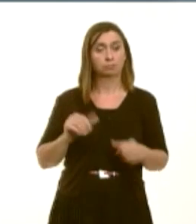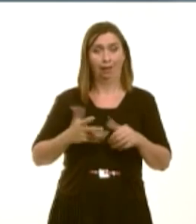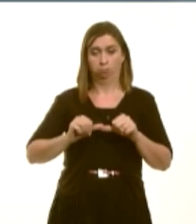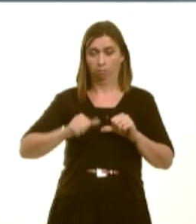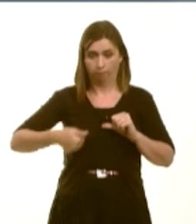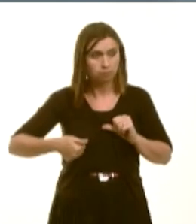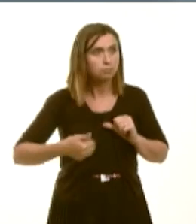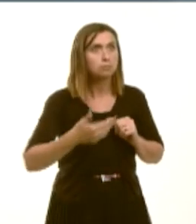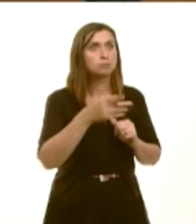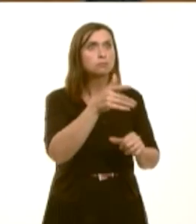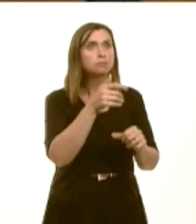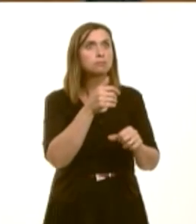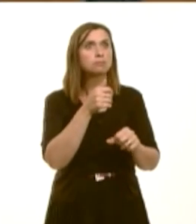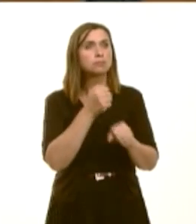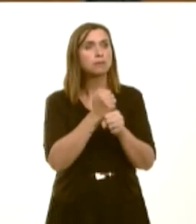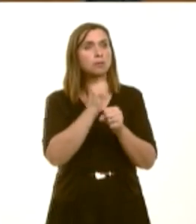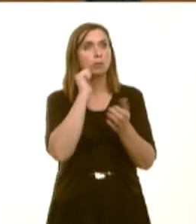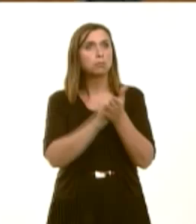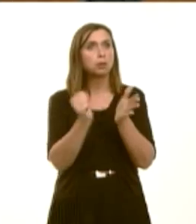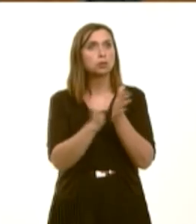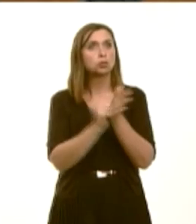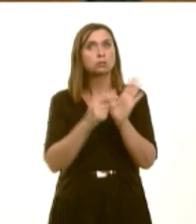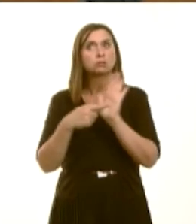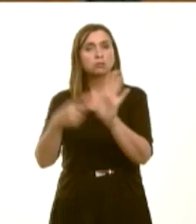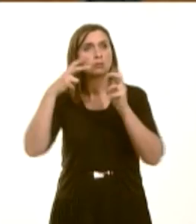fydd Llywodraeth Cymru yn cyhoeddi canlyniadauír gwaith yma?